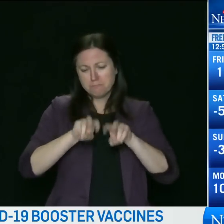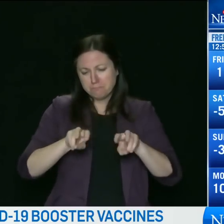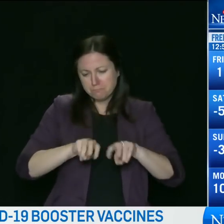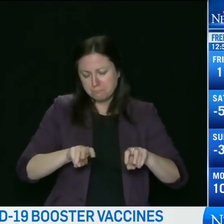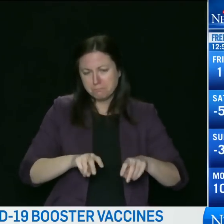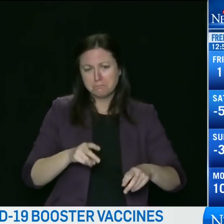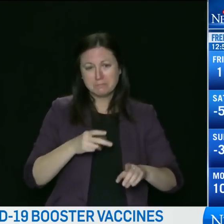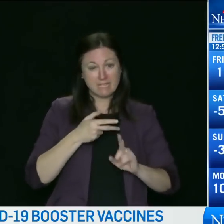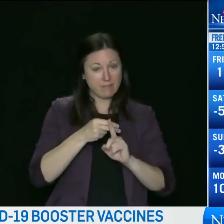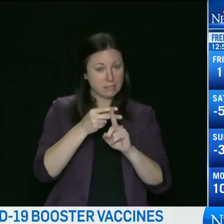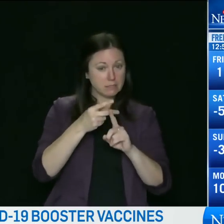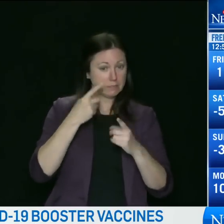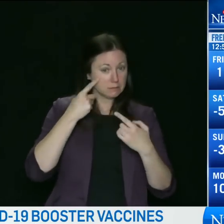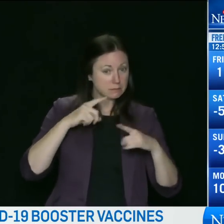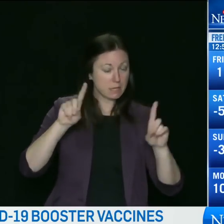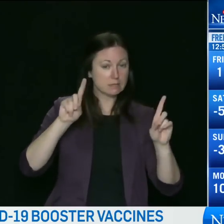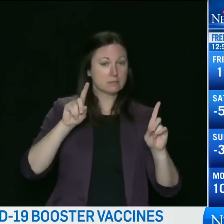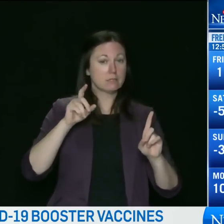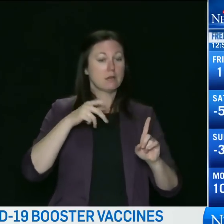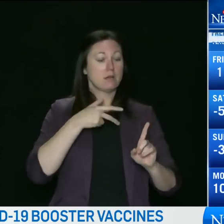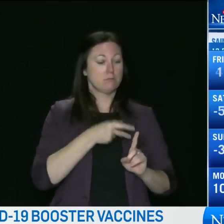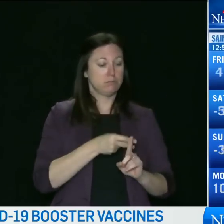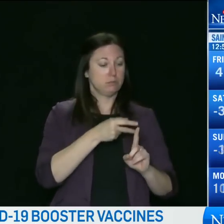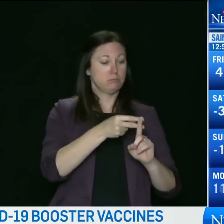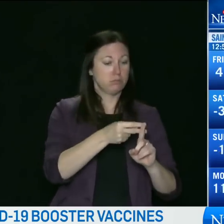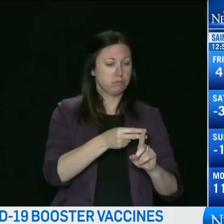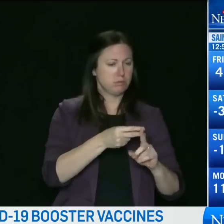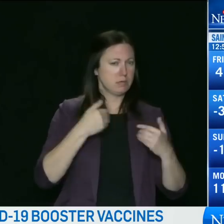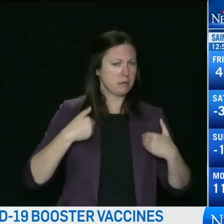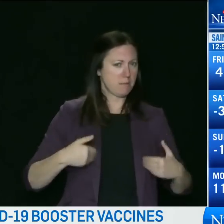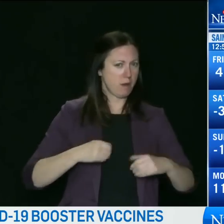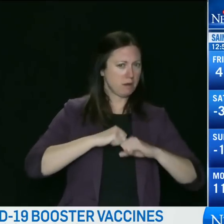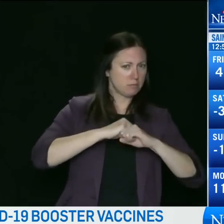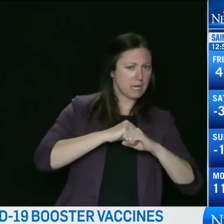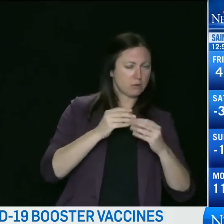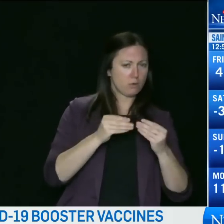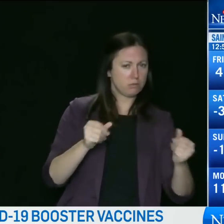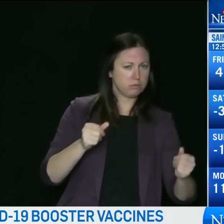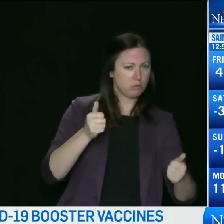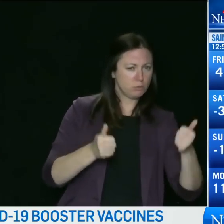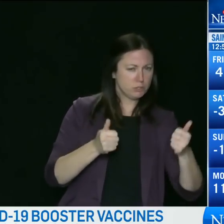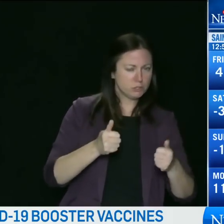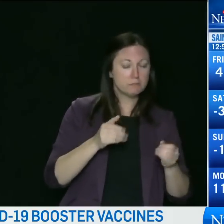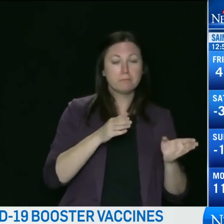WILL CONTINUE TO MONITOR THE EVOLVING VACCINE EFFECTIVENESS